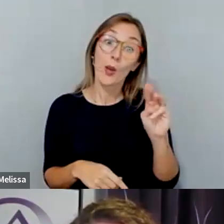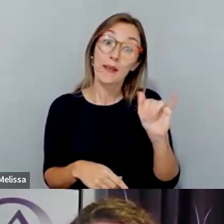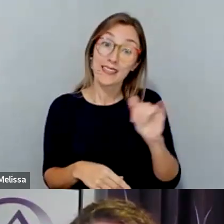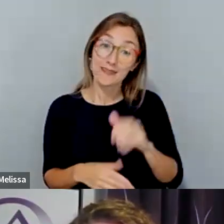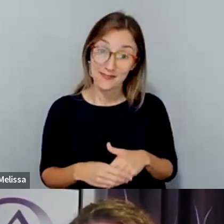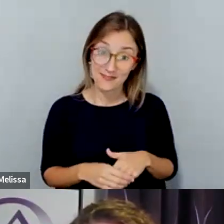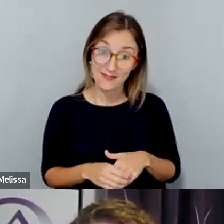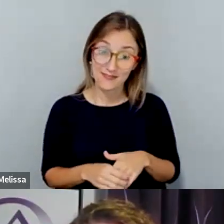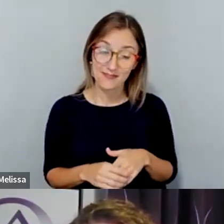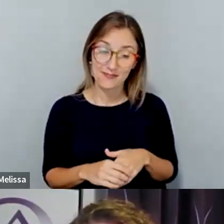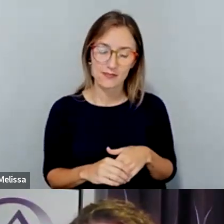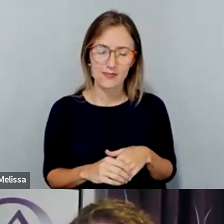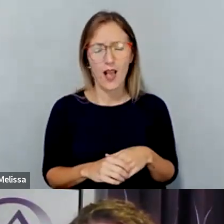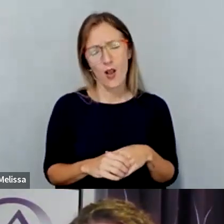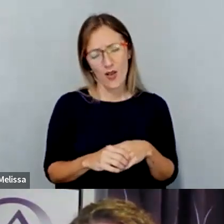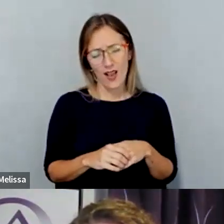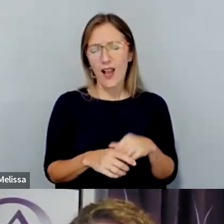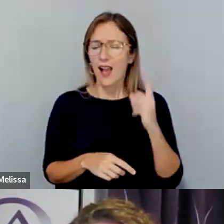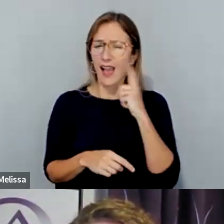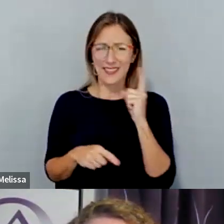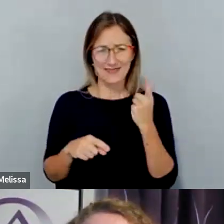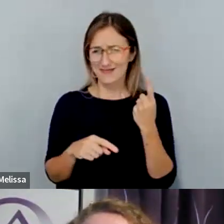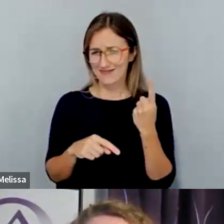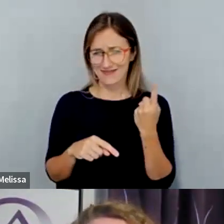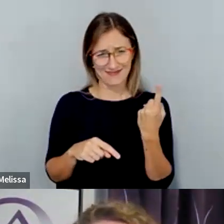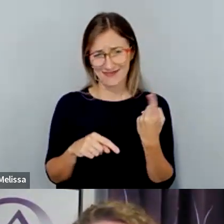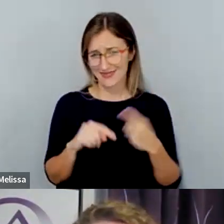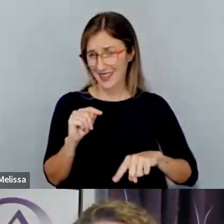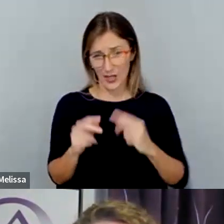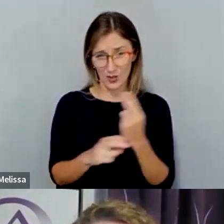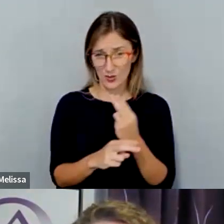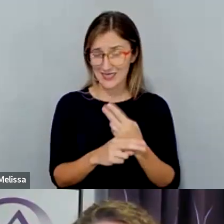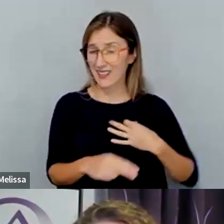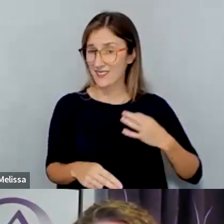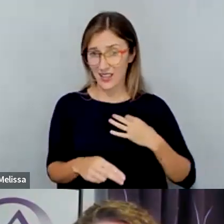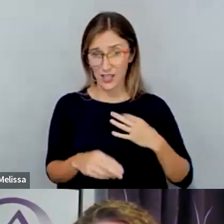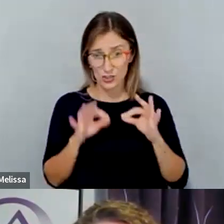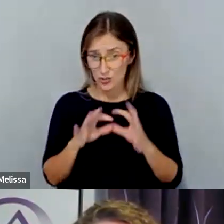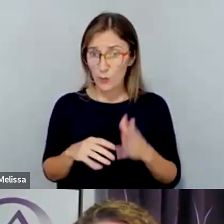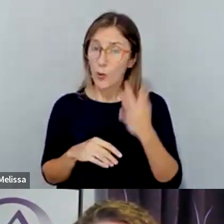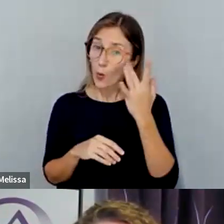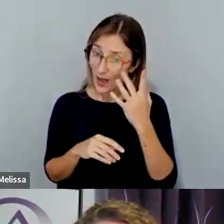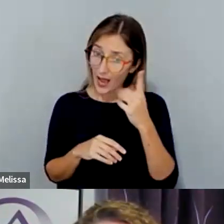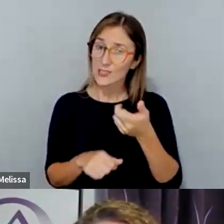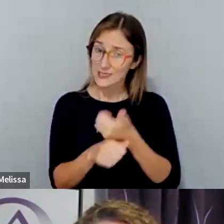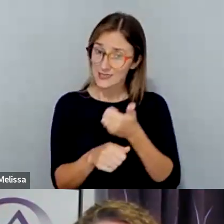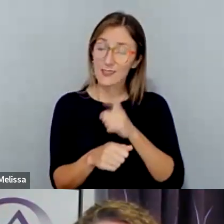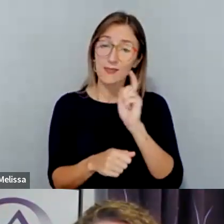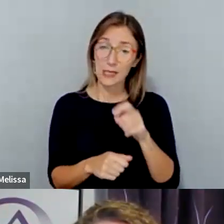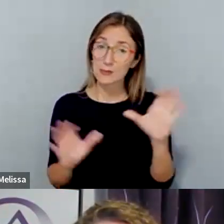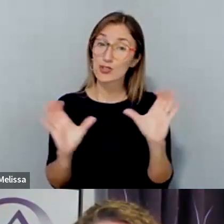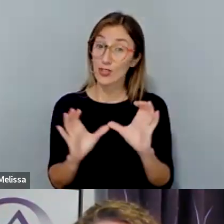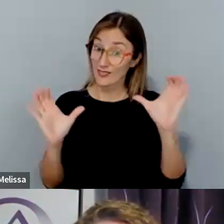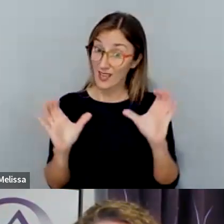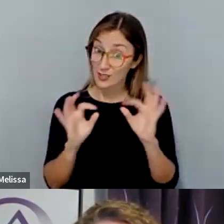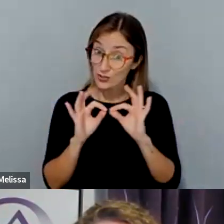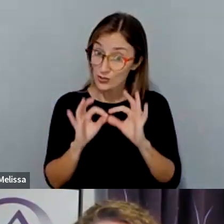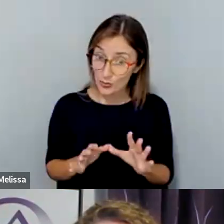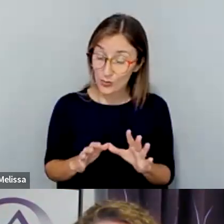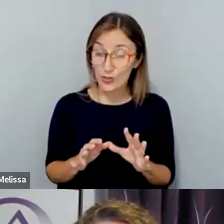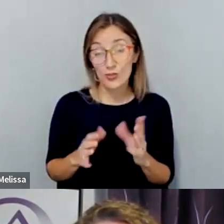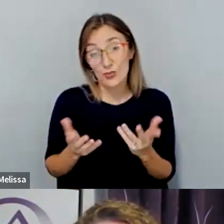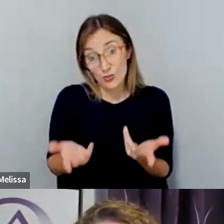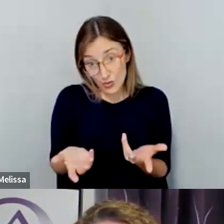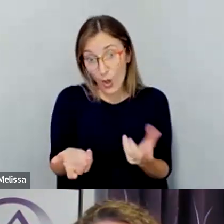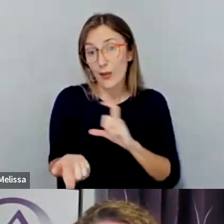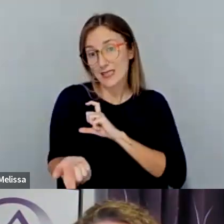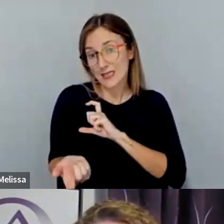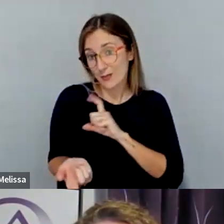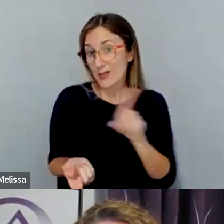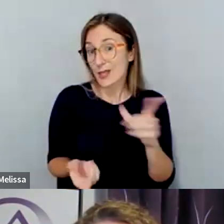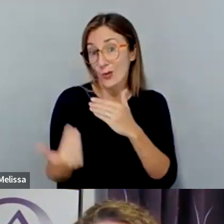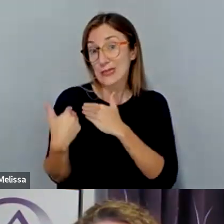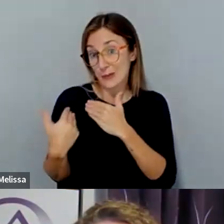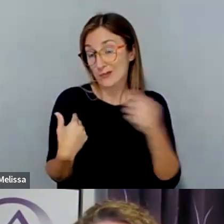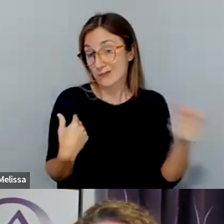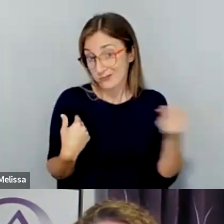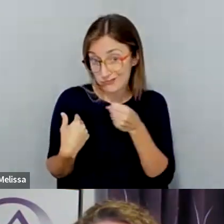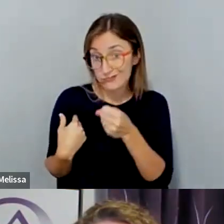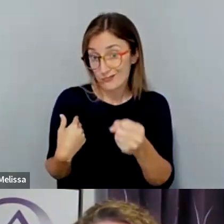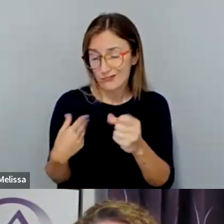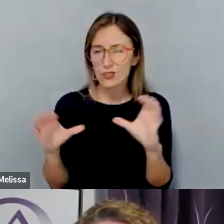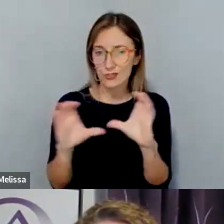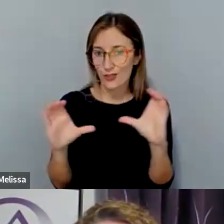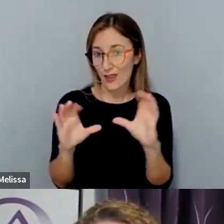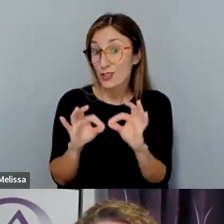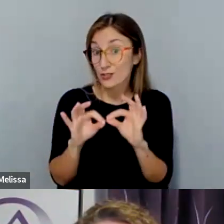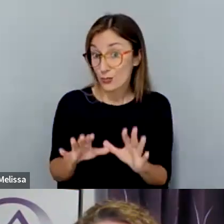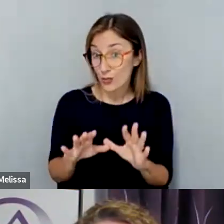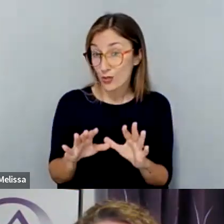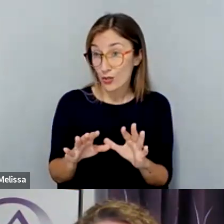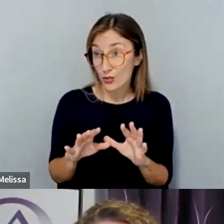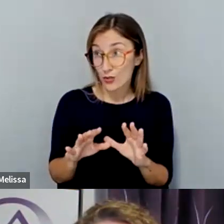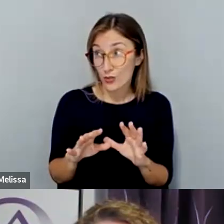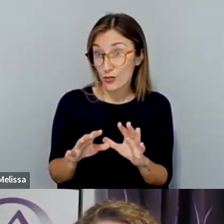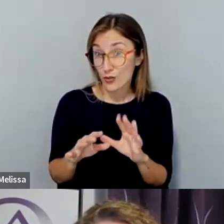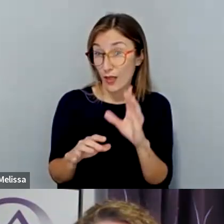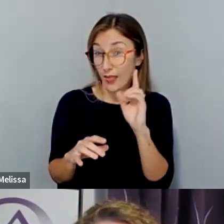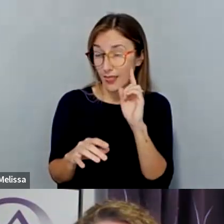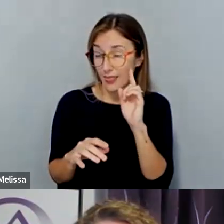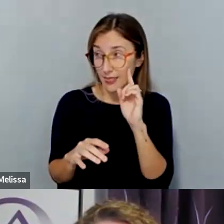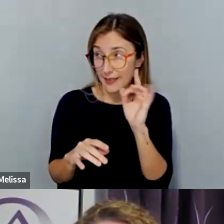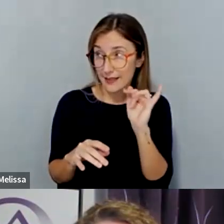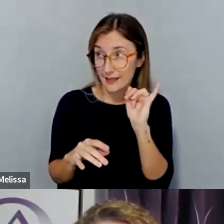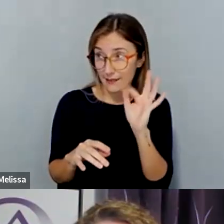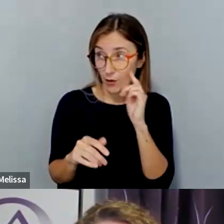call on people and it's really awkward. The only.